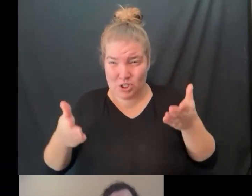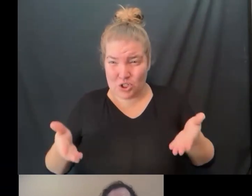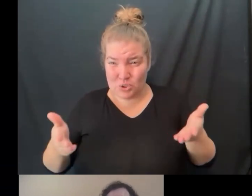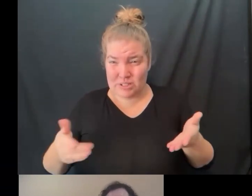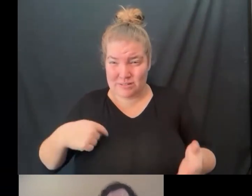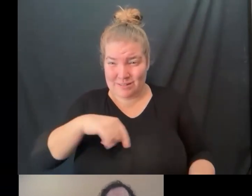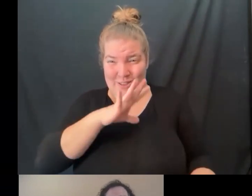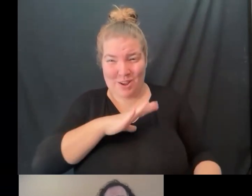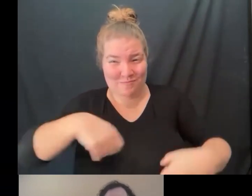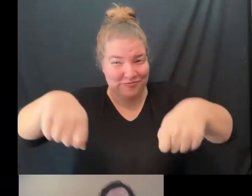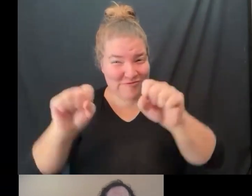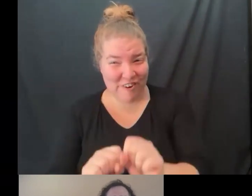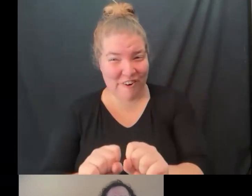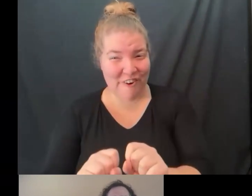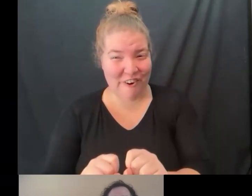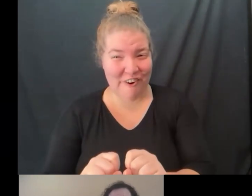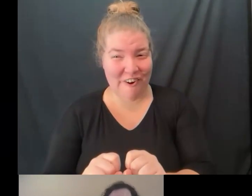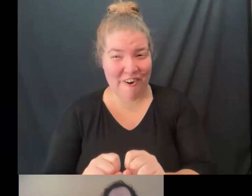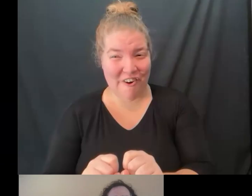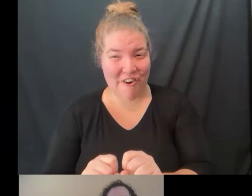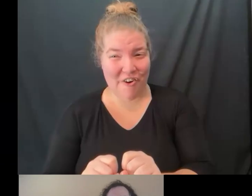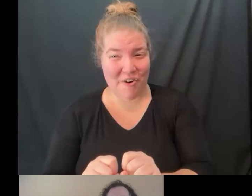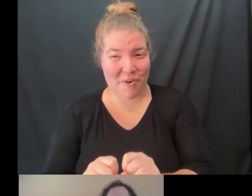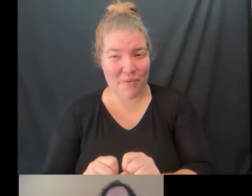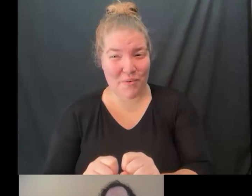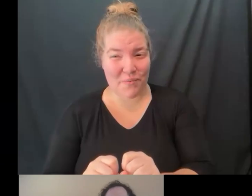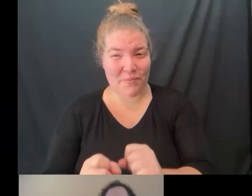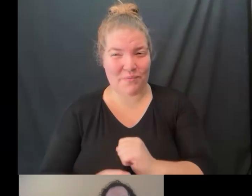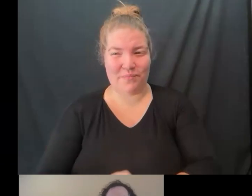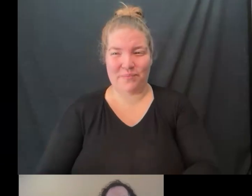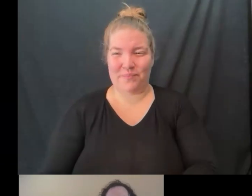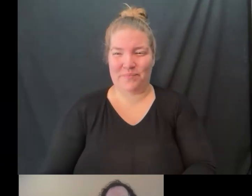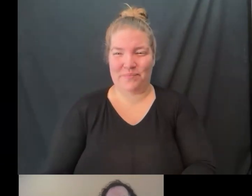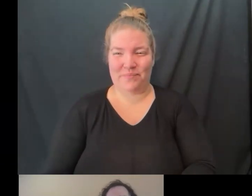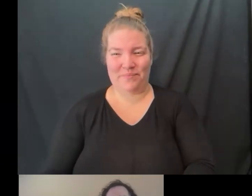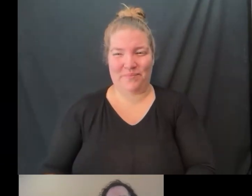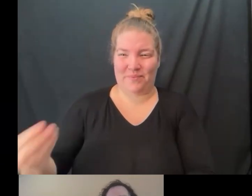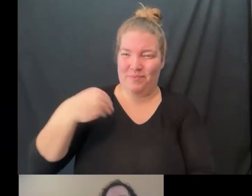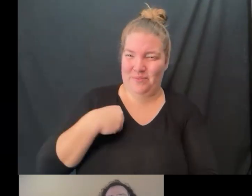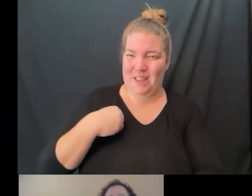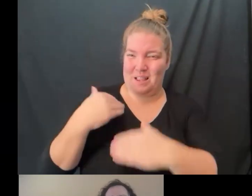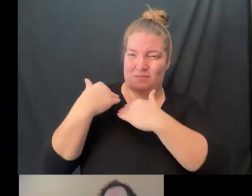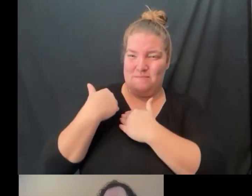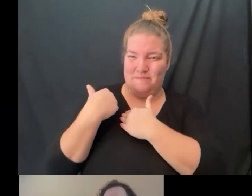We get to be alive at this time, and we have the power to do this. And whether you're doing it because there's a deadline